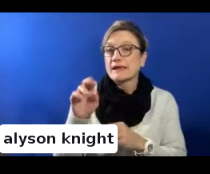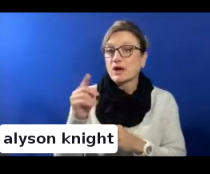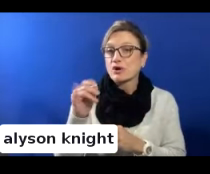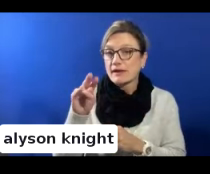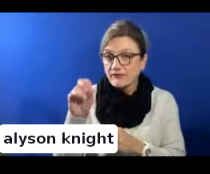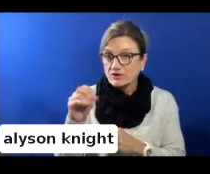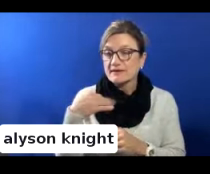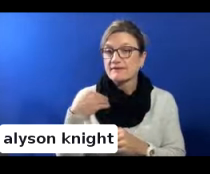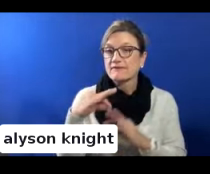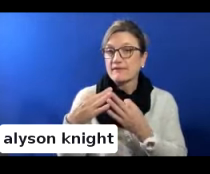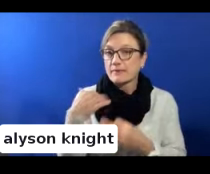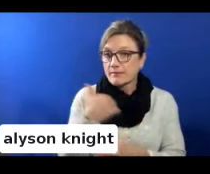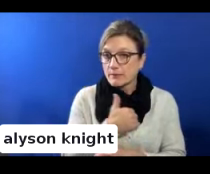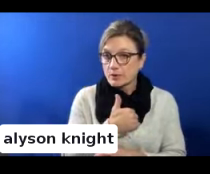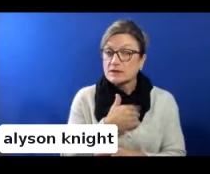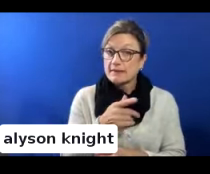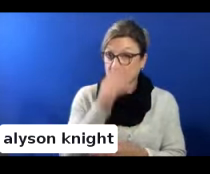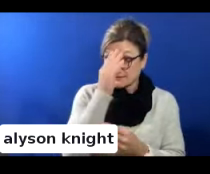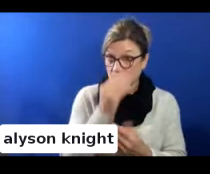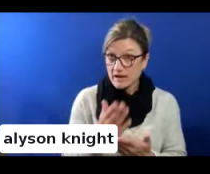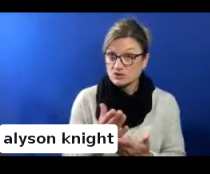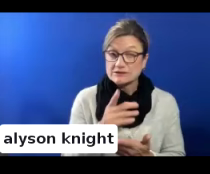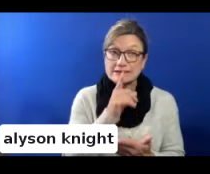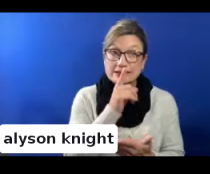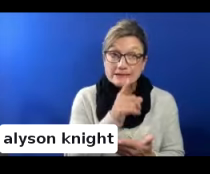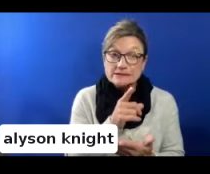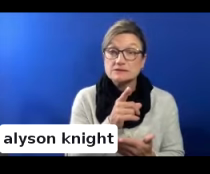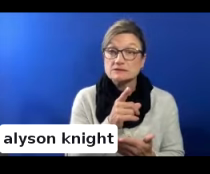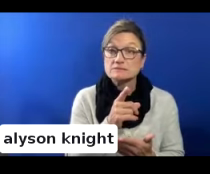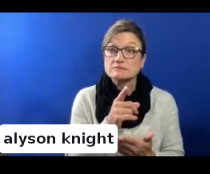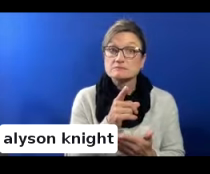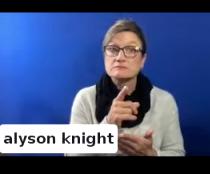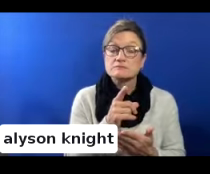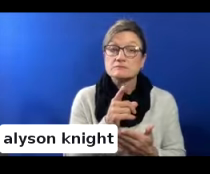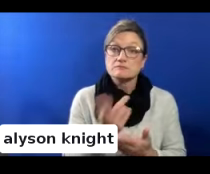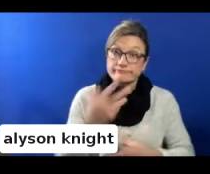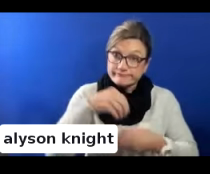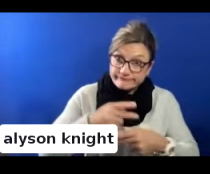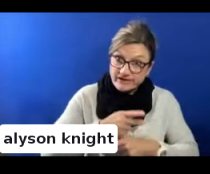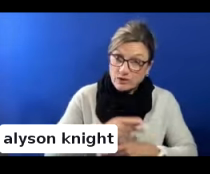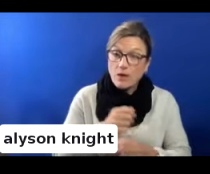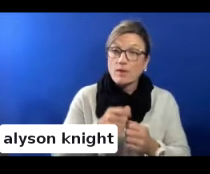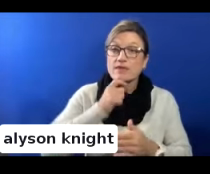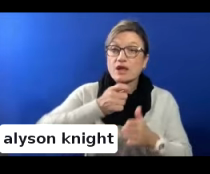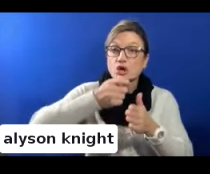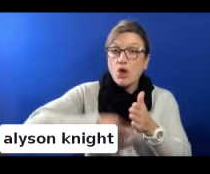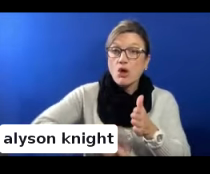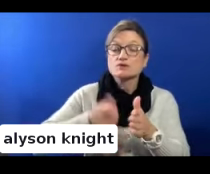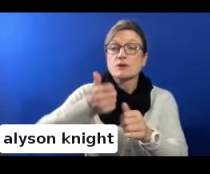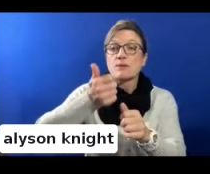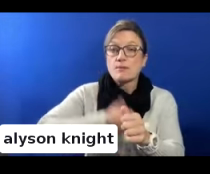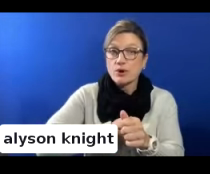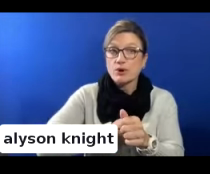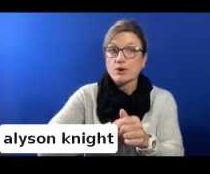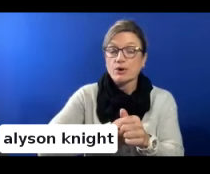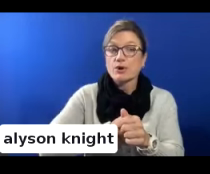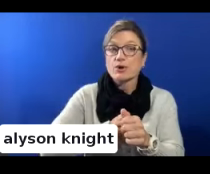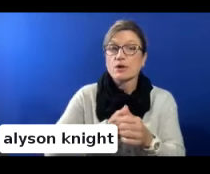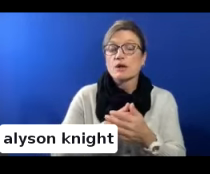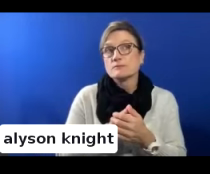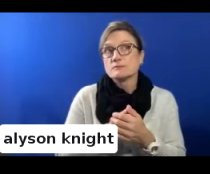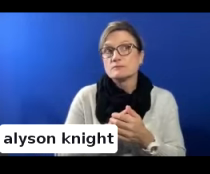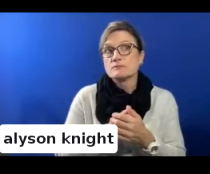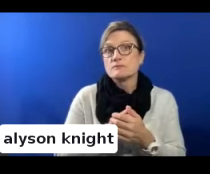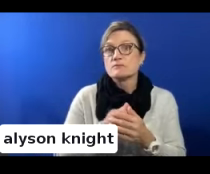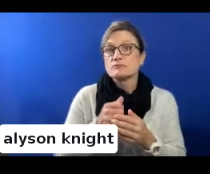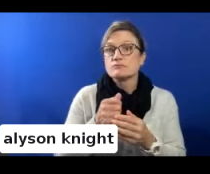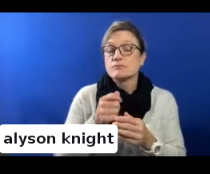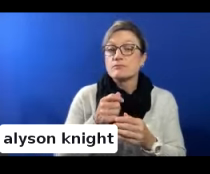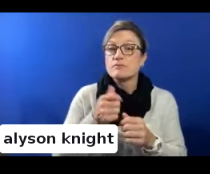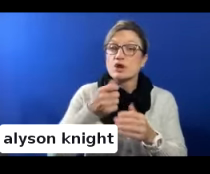members because this information is factored into cost per grant and is